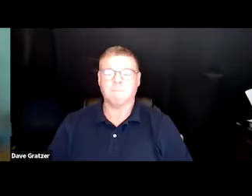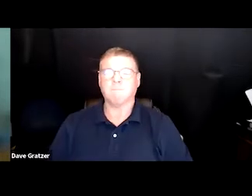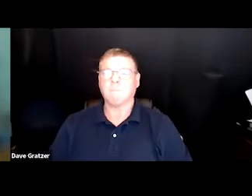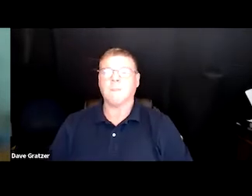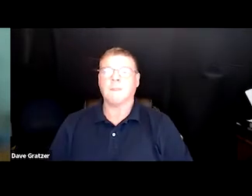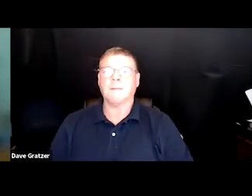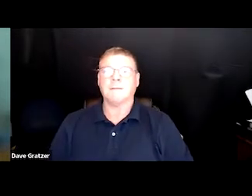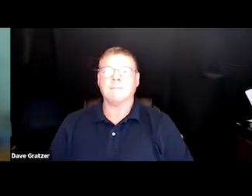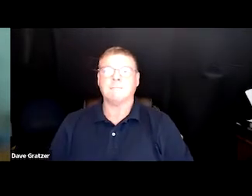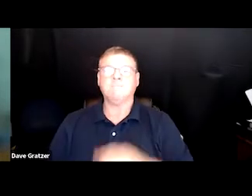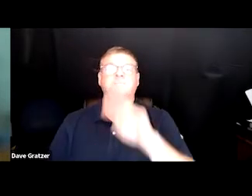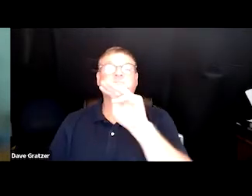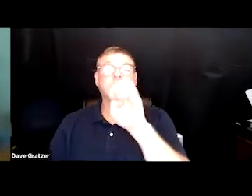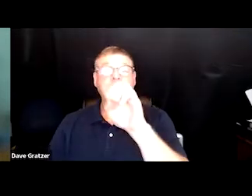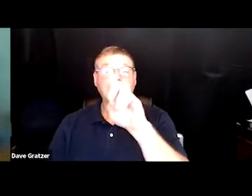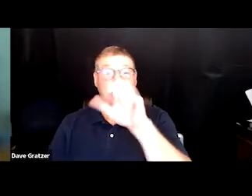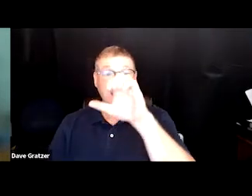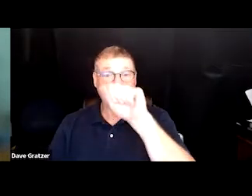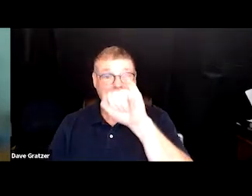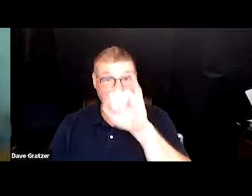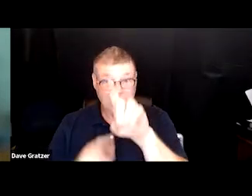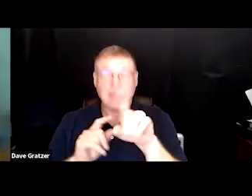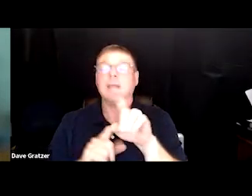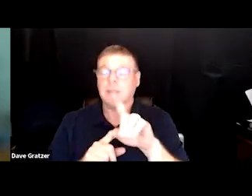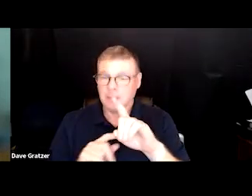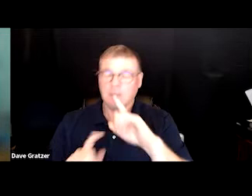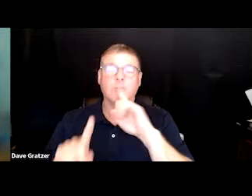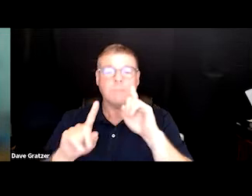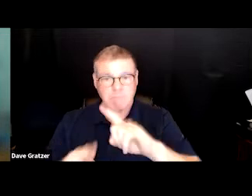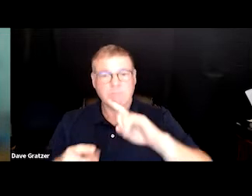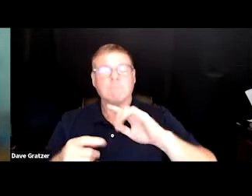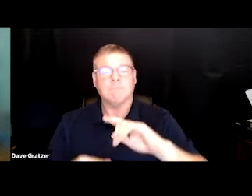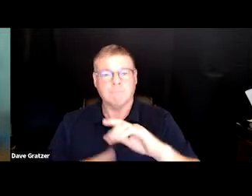Medicaid as well has been a responsive partner, particularly in the beginning